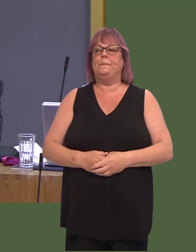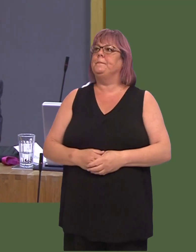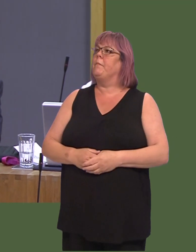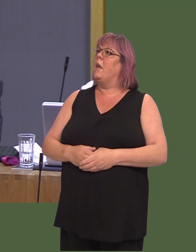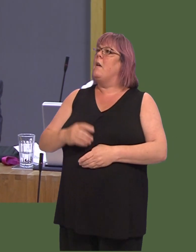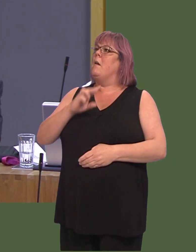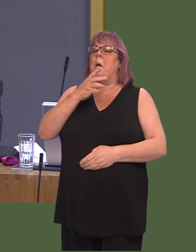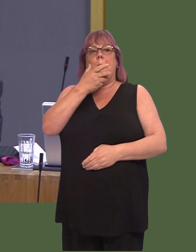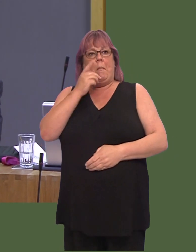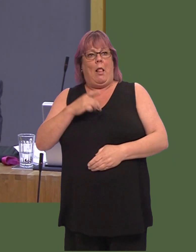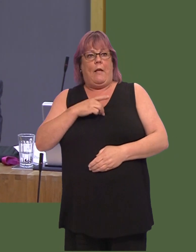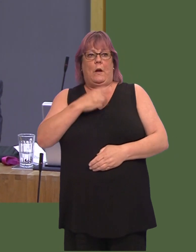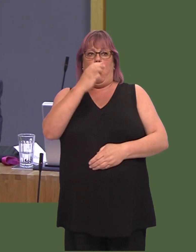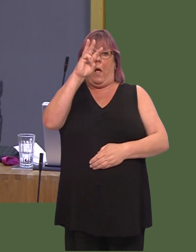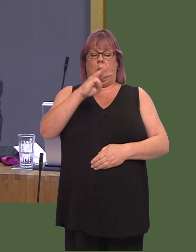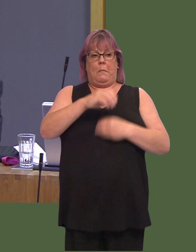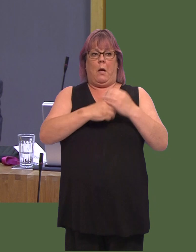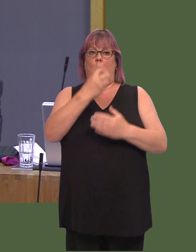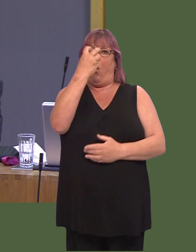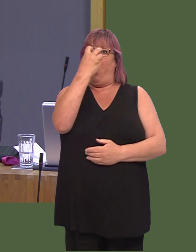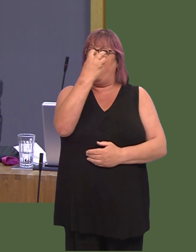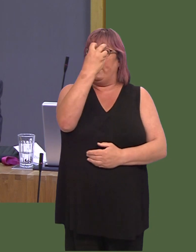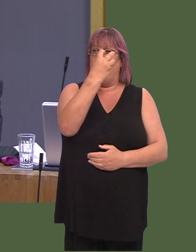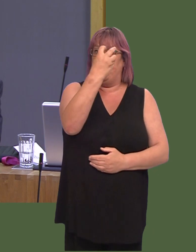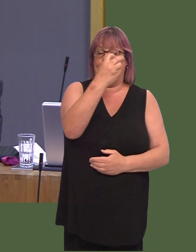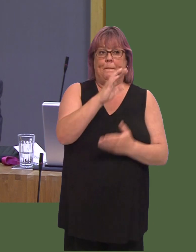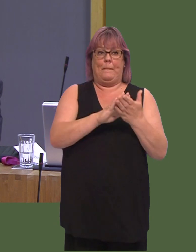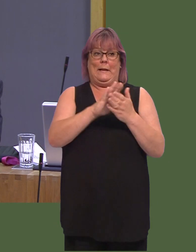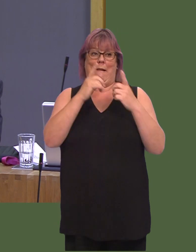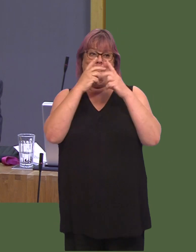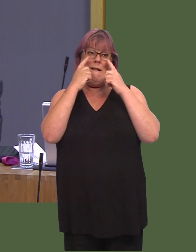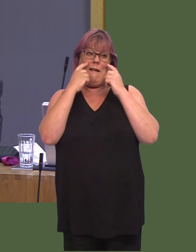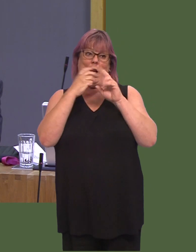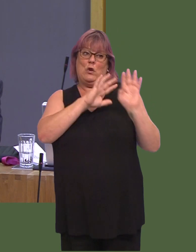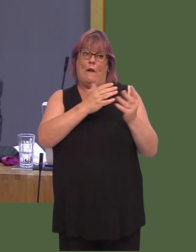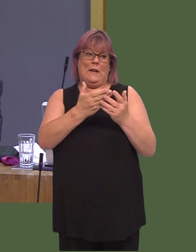Now, Wales's ageing population means that care services are unable to deal with the